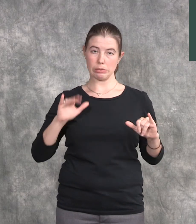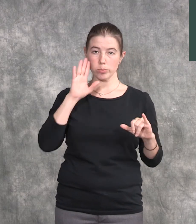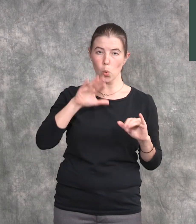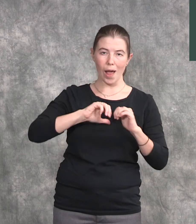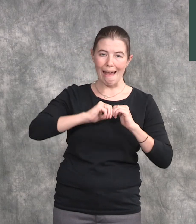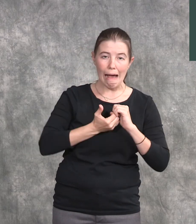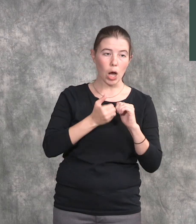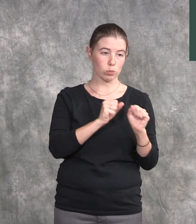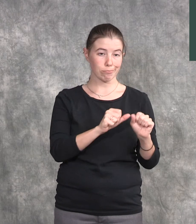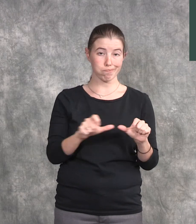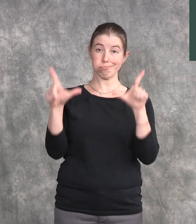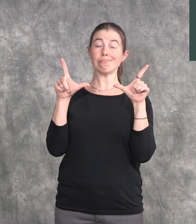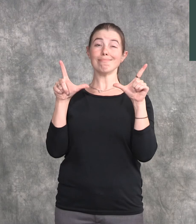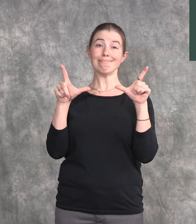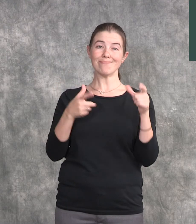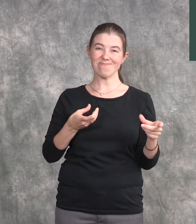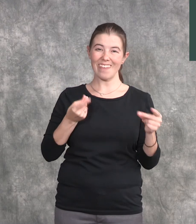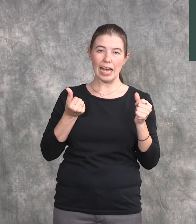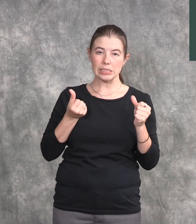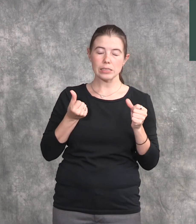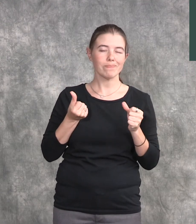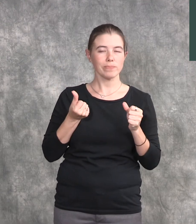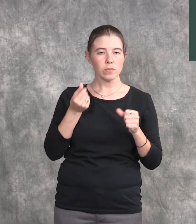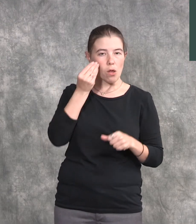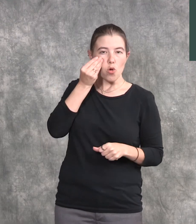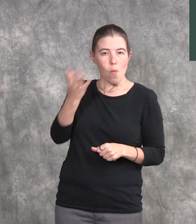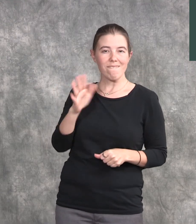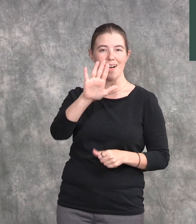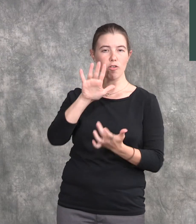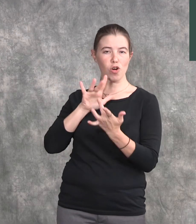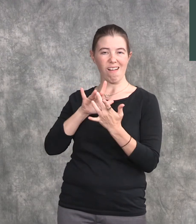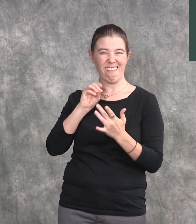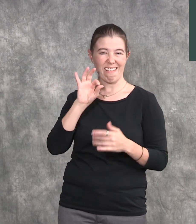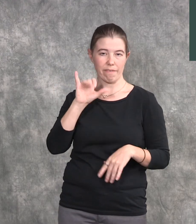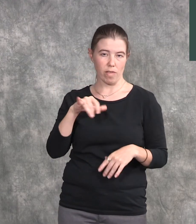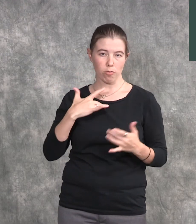with the VRI system to open it in a reasonable amount of time,